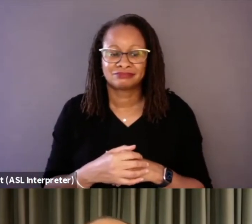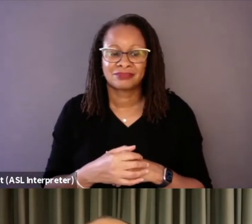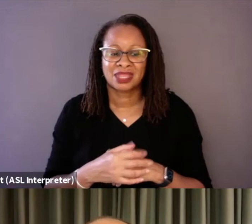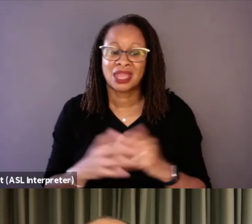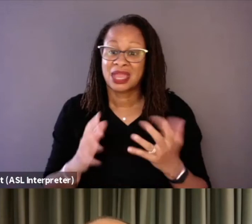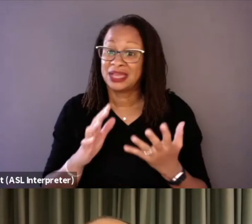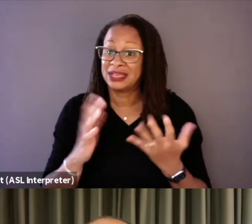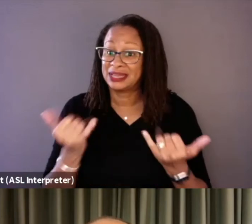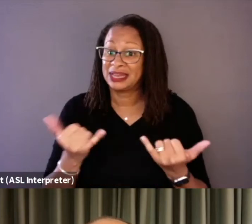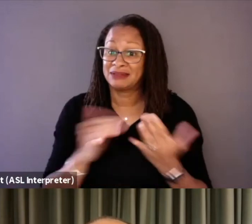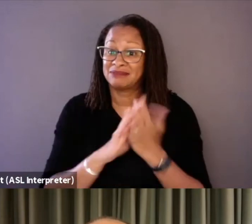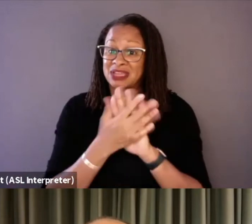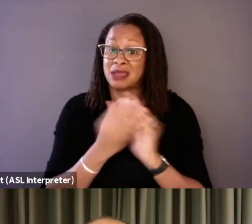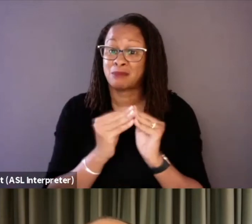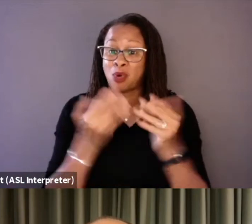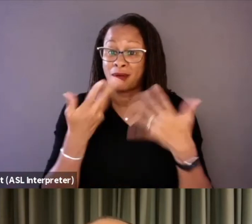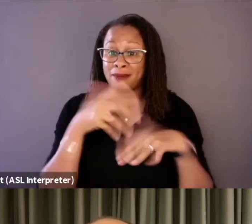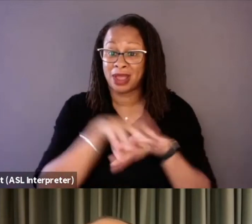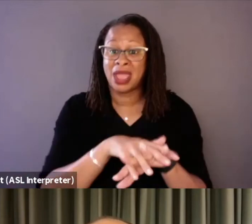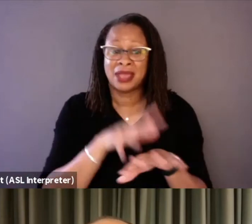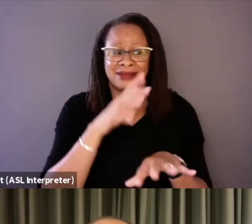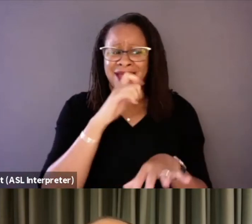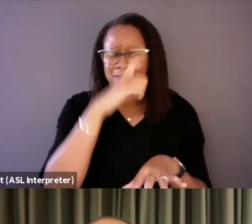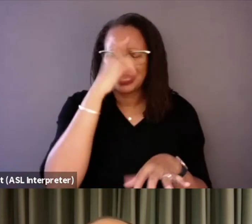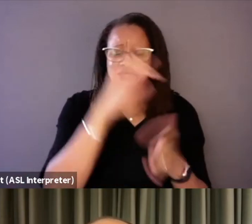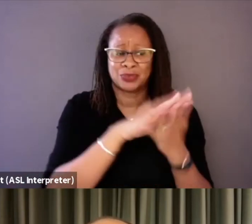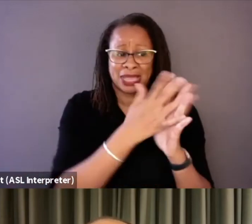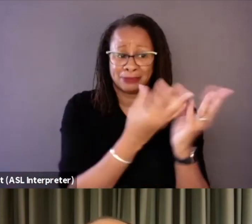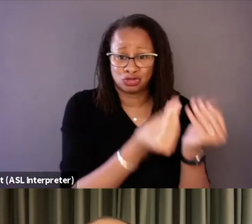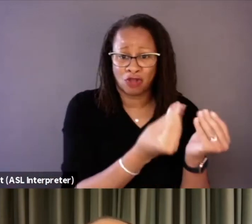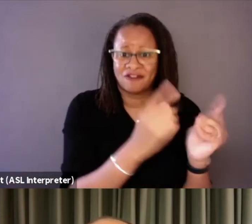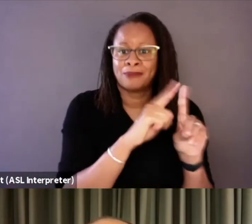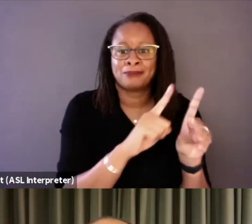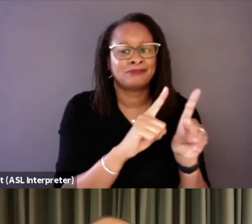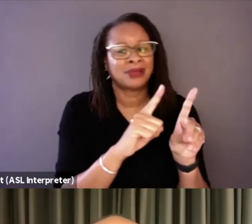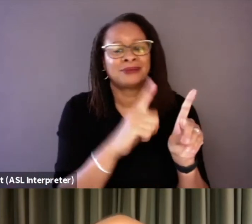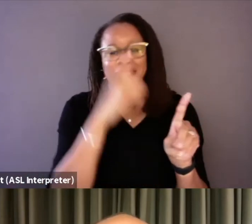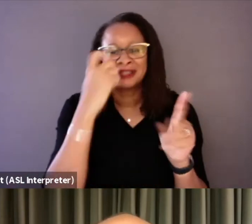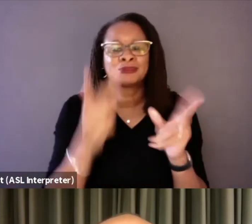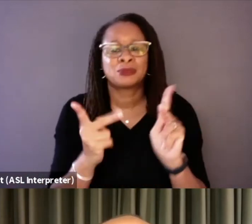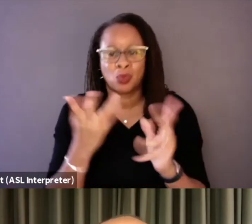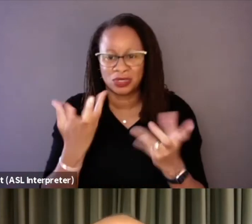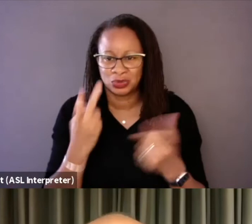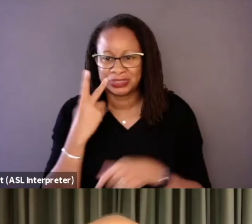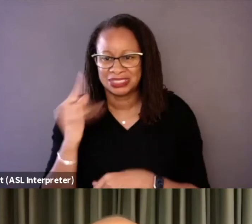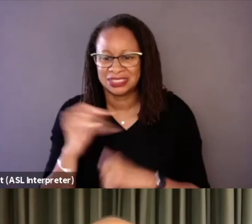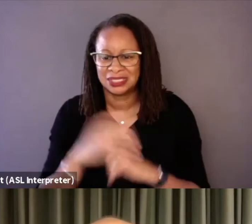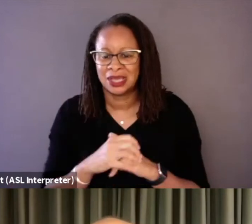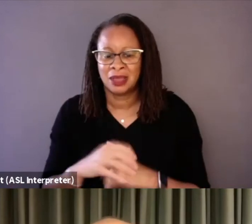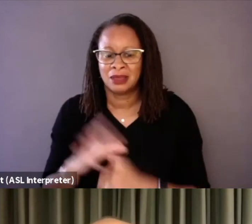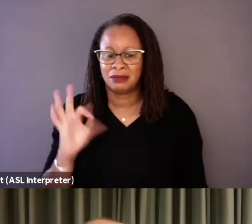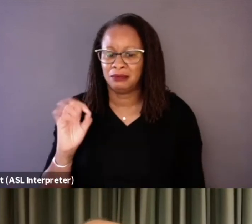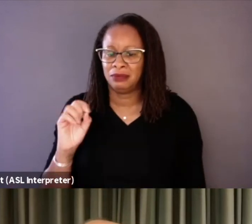not because they were being softened but because they were being seen. This is a bit random, I suppose,